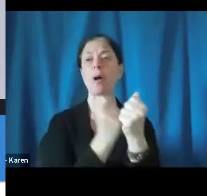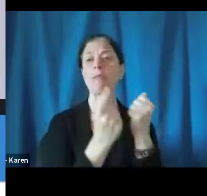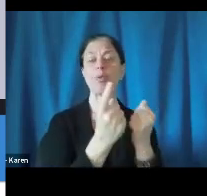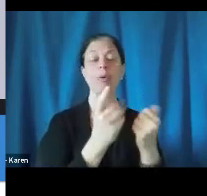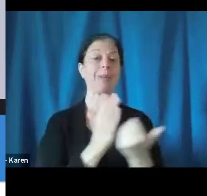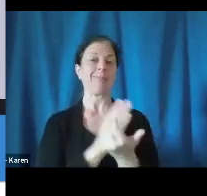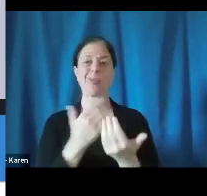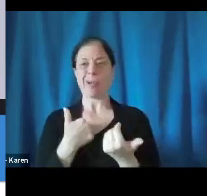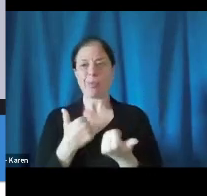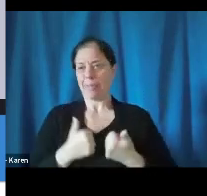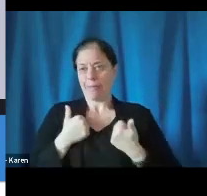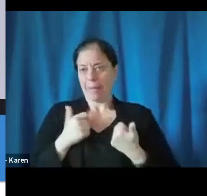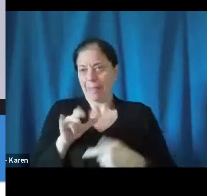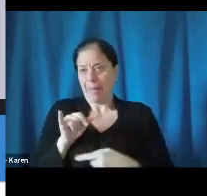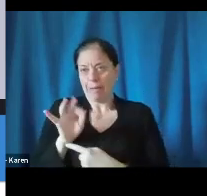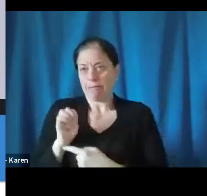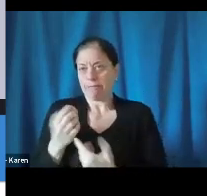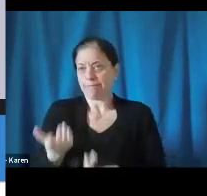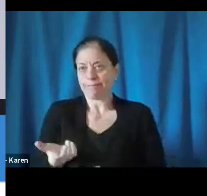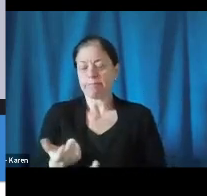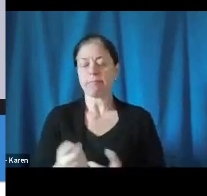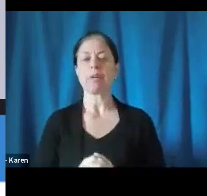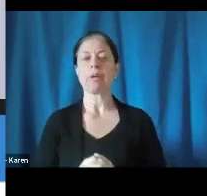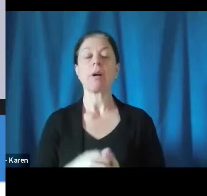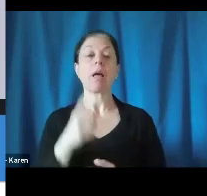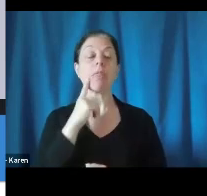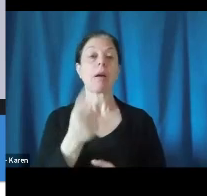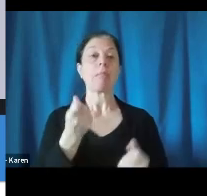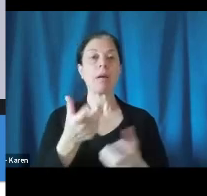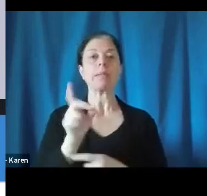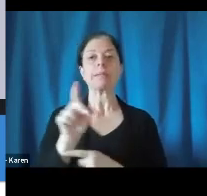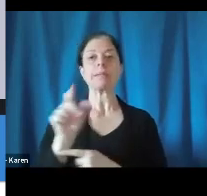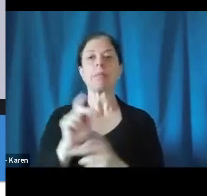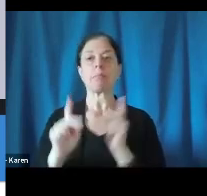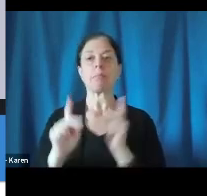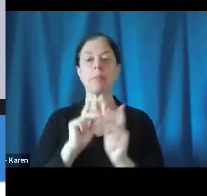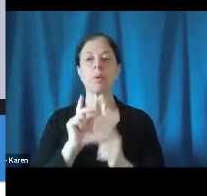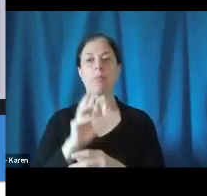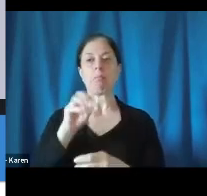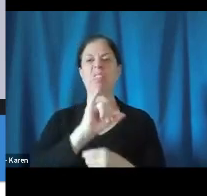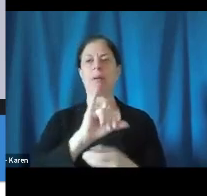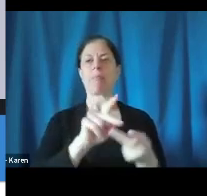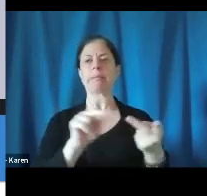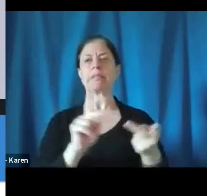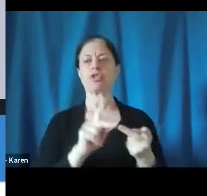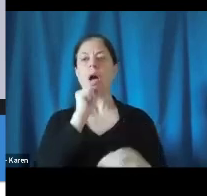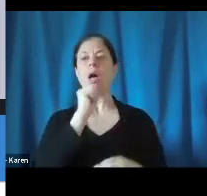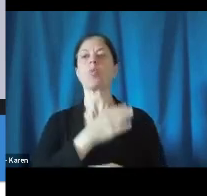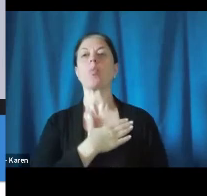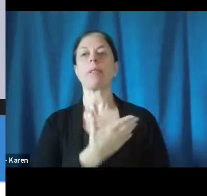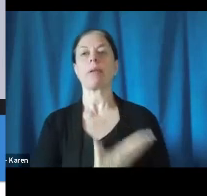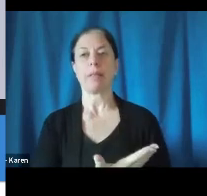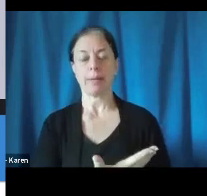felt I had to be this representation of hope to everybody, even though I was just living my life.